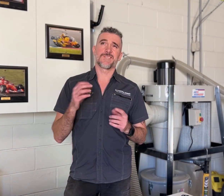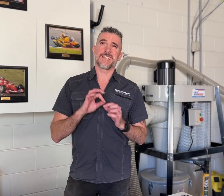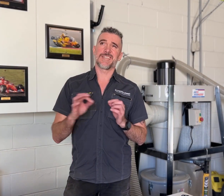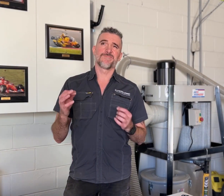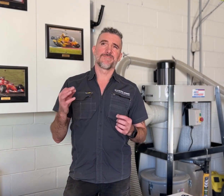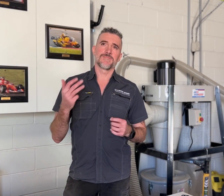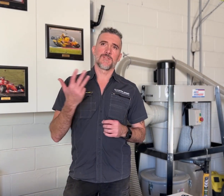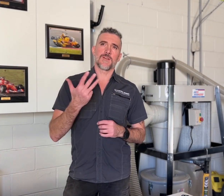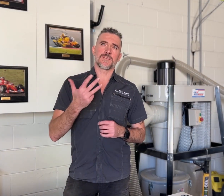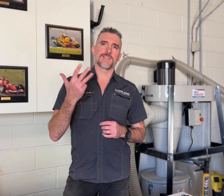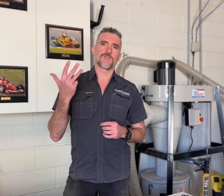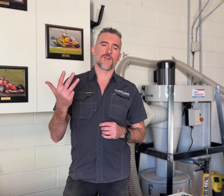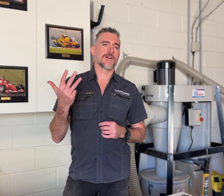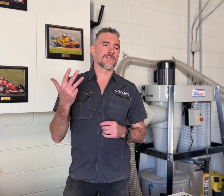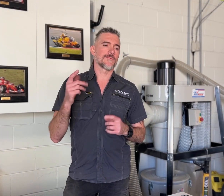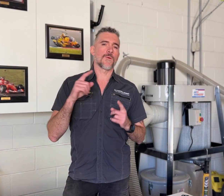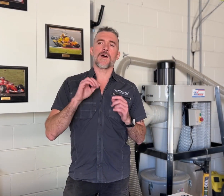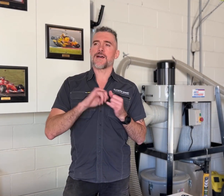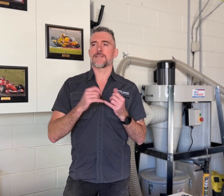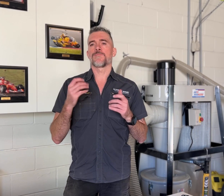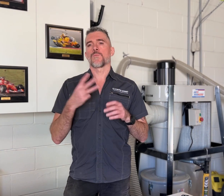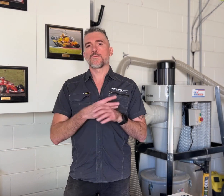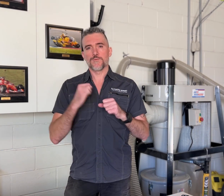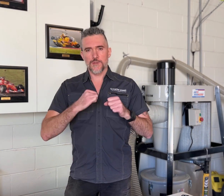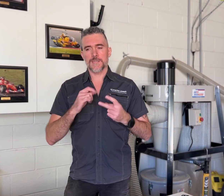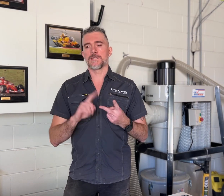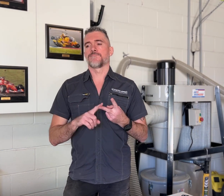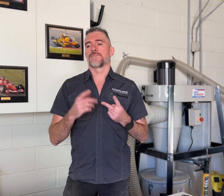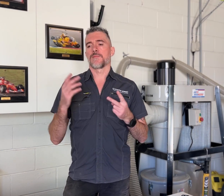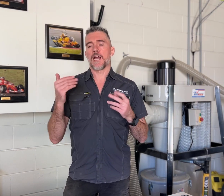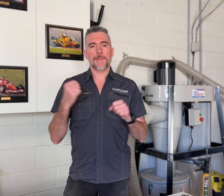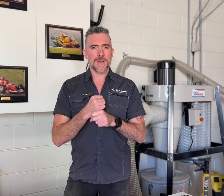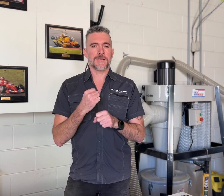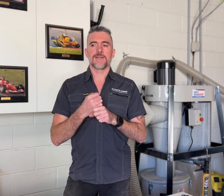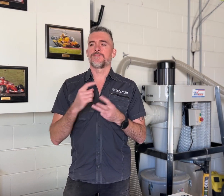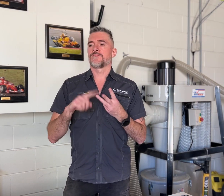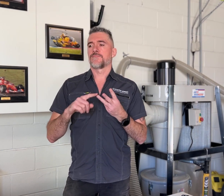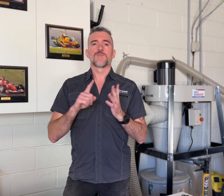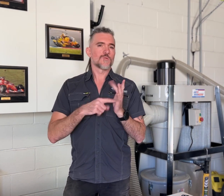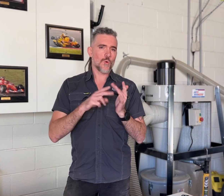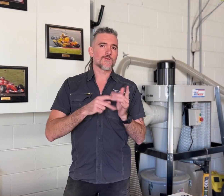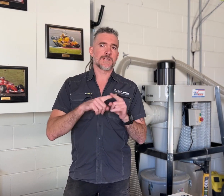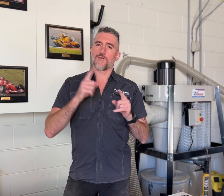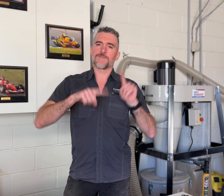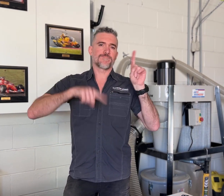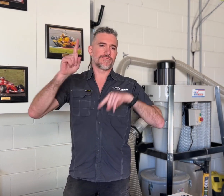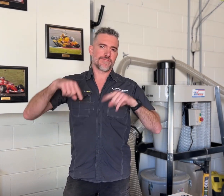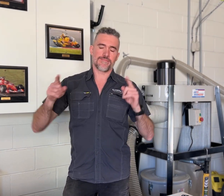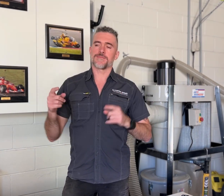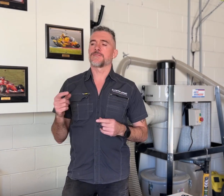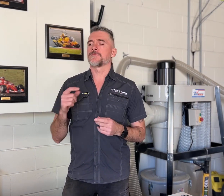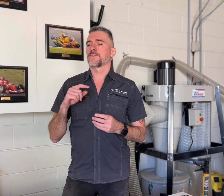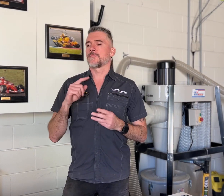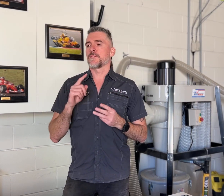I’ve been doing this since 1999. I’d built furniture, cabinet making and joinery, all that kind of stuff.